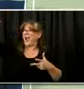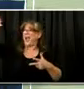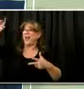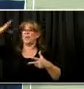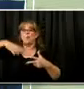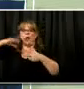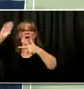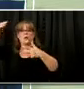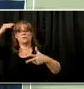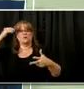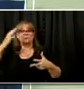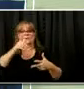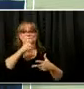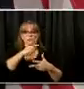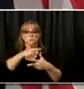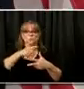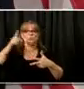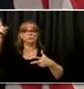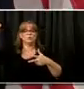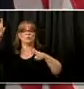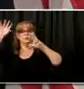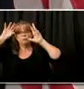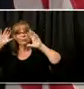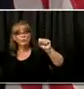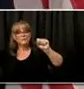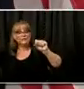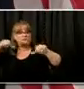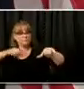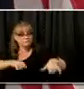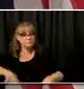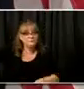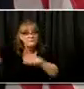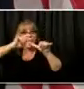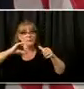Yes. We do get regular advice from our nation’s health experts and we do find